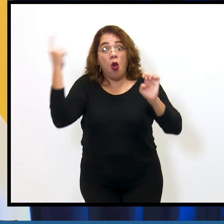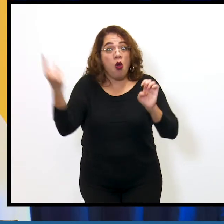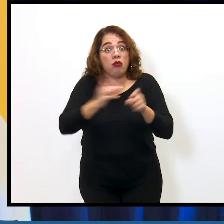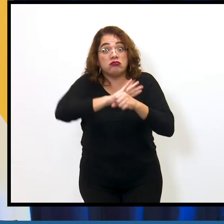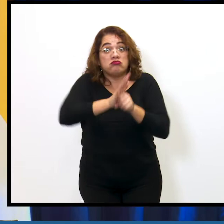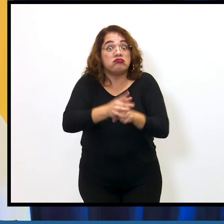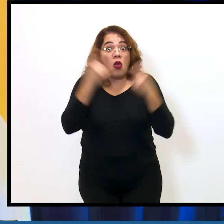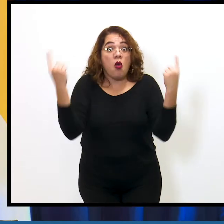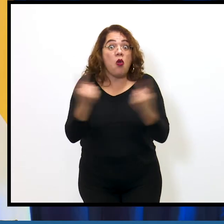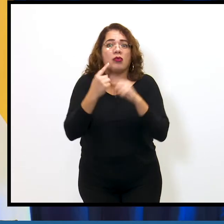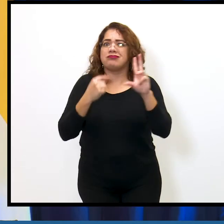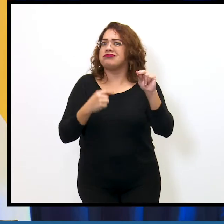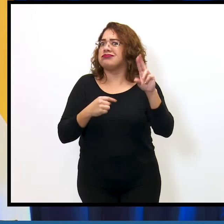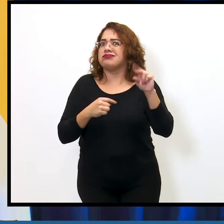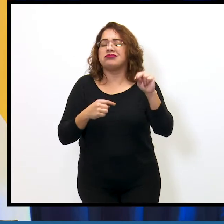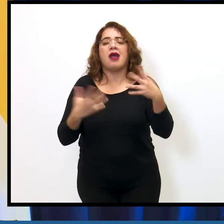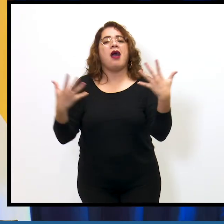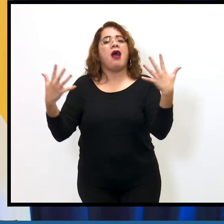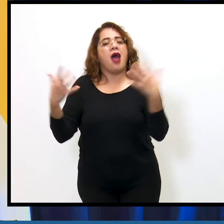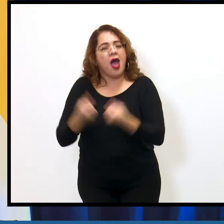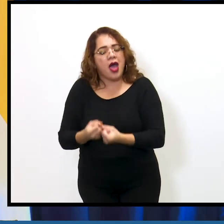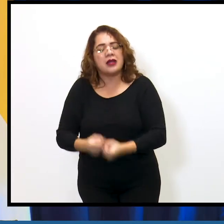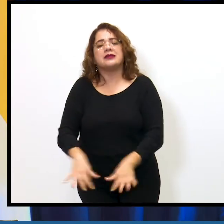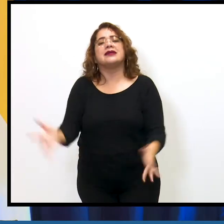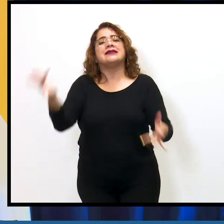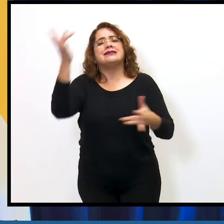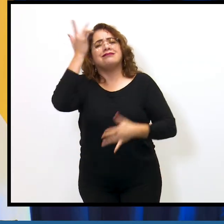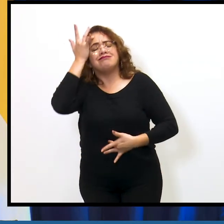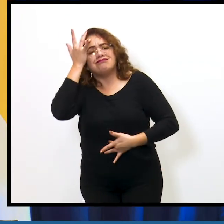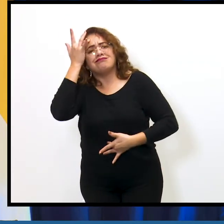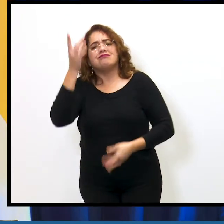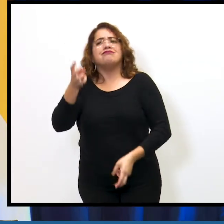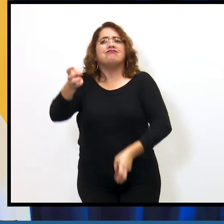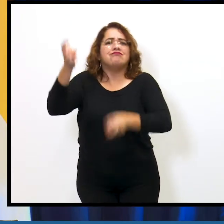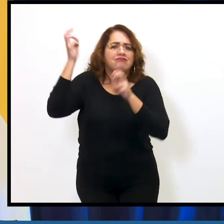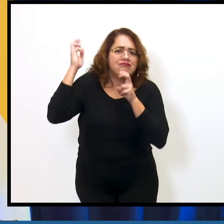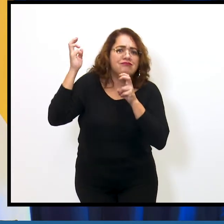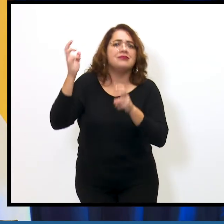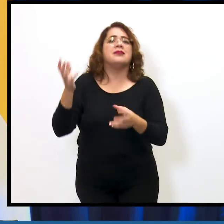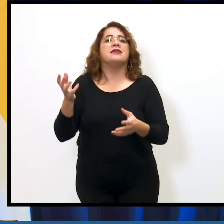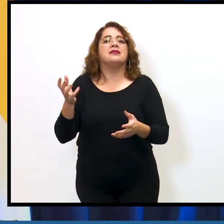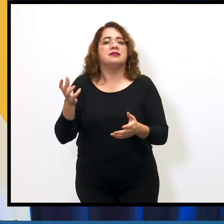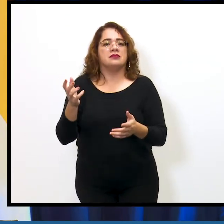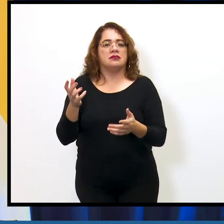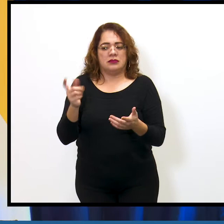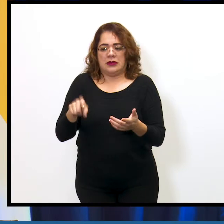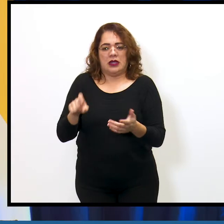ailments and accidents that people experience, they still need hospital access. If you have a